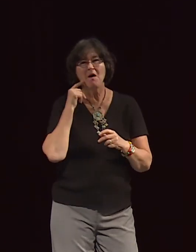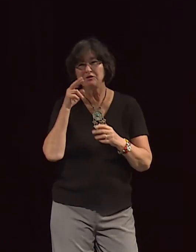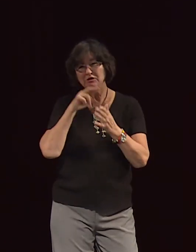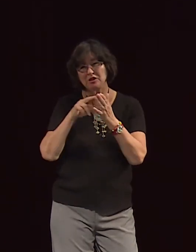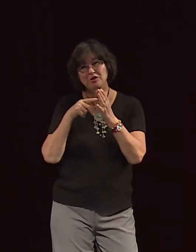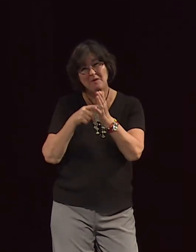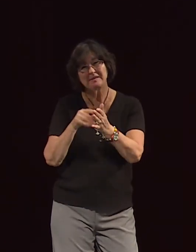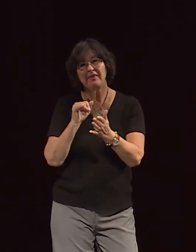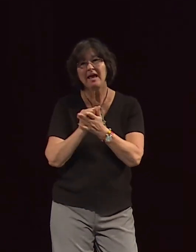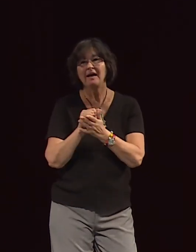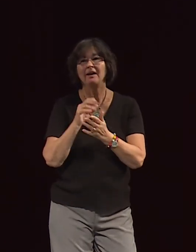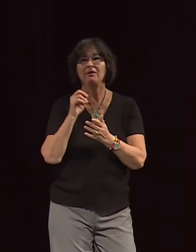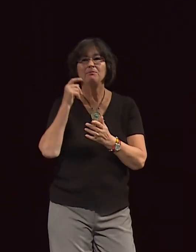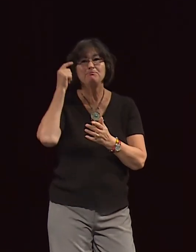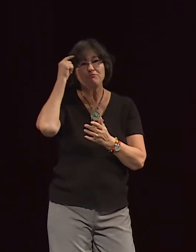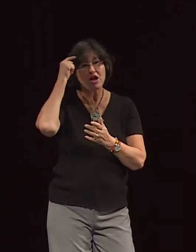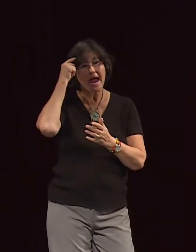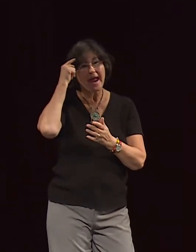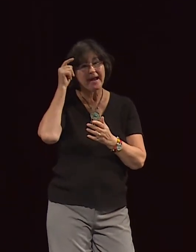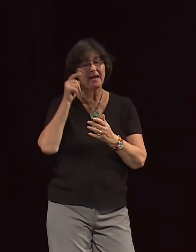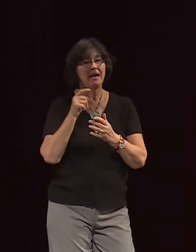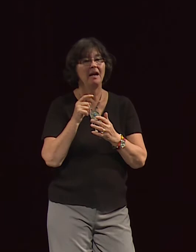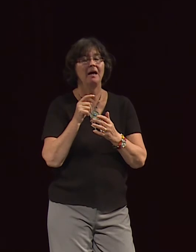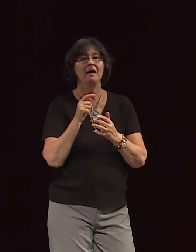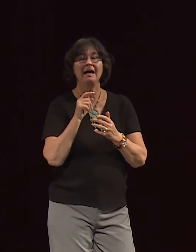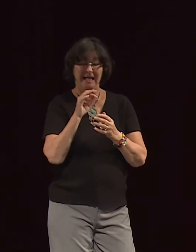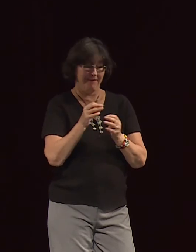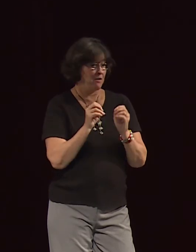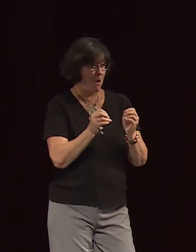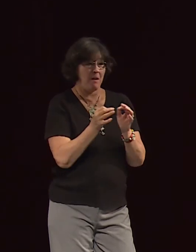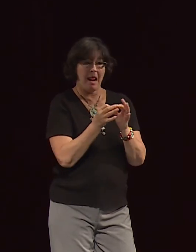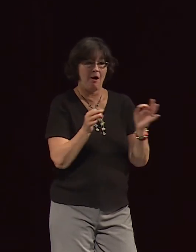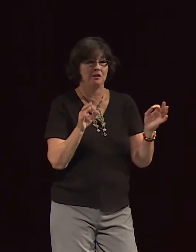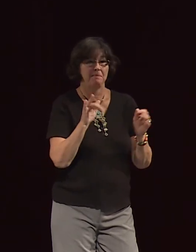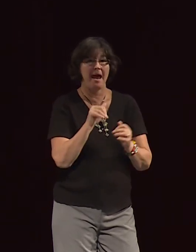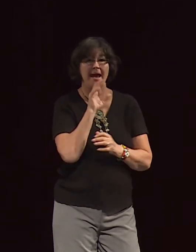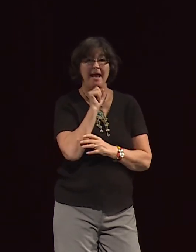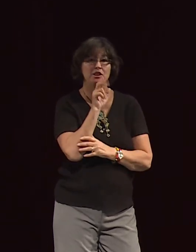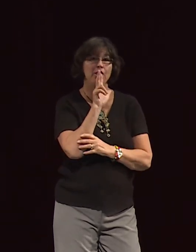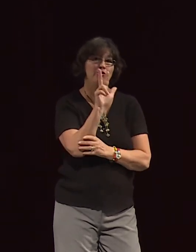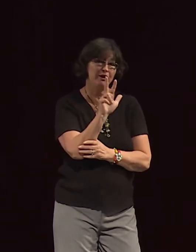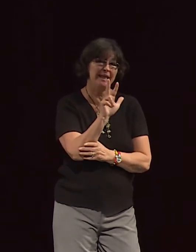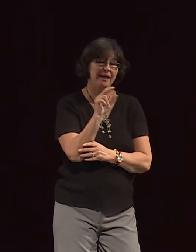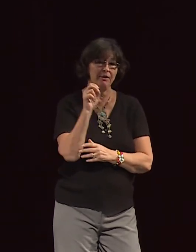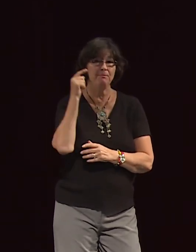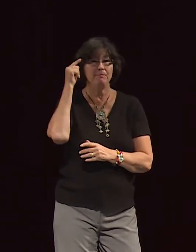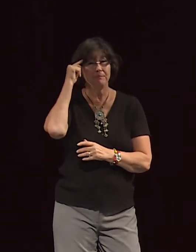a realistic expectation growing up.